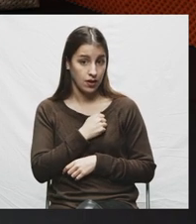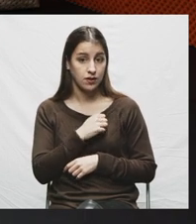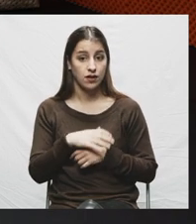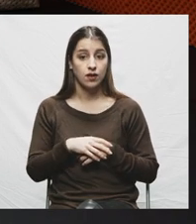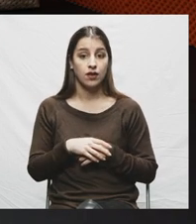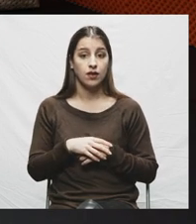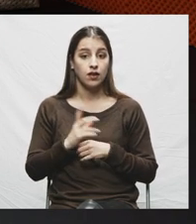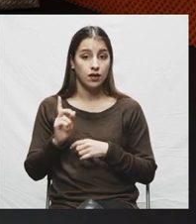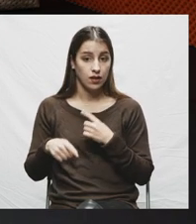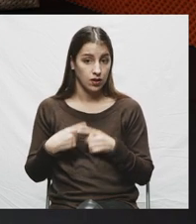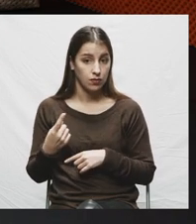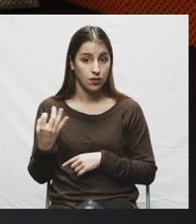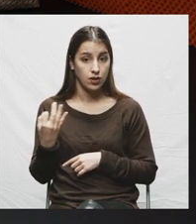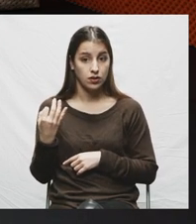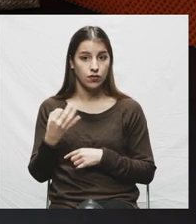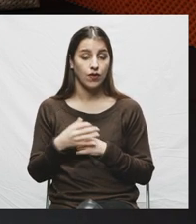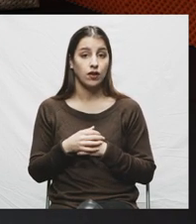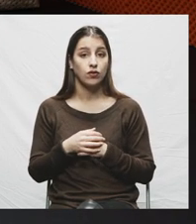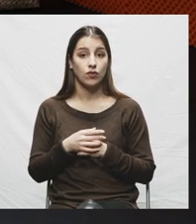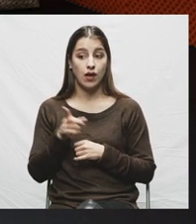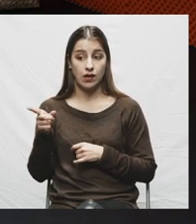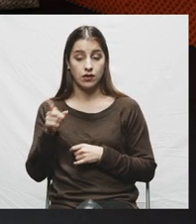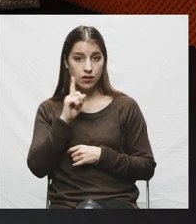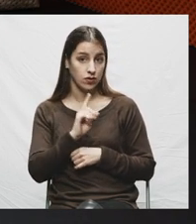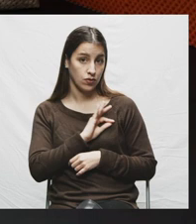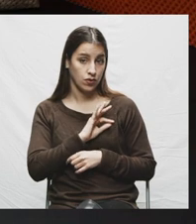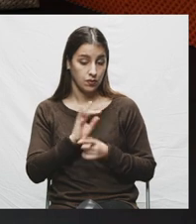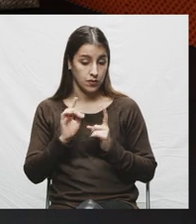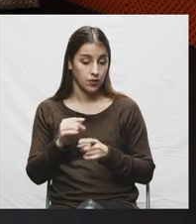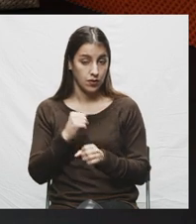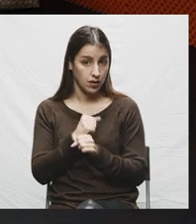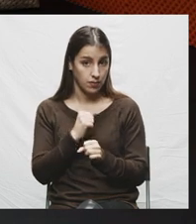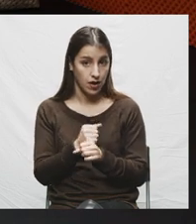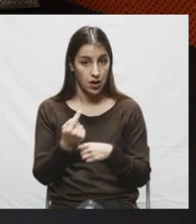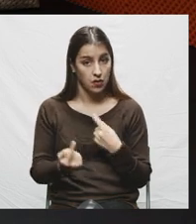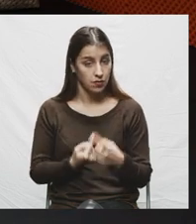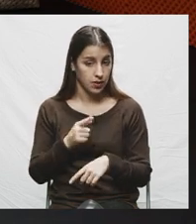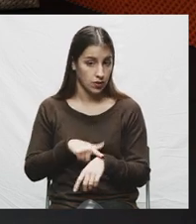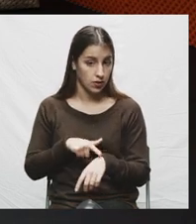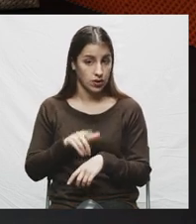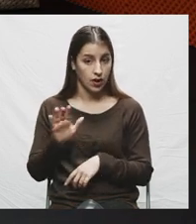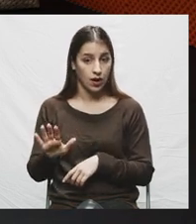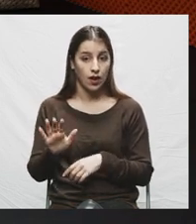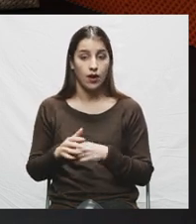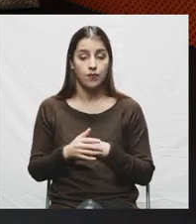And later she even convinced them to give me some minimum hours of work, so I could have enough.